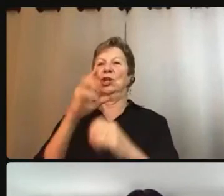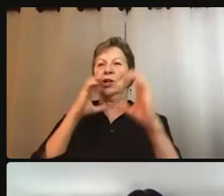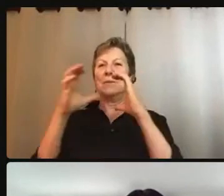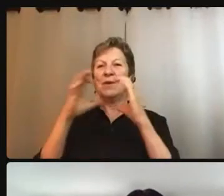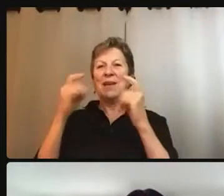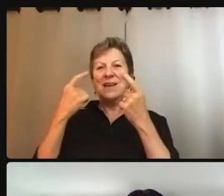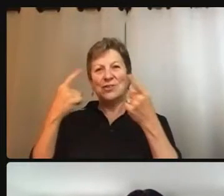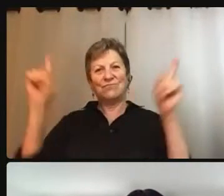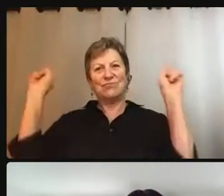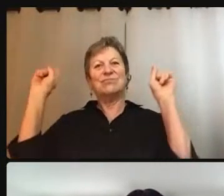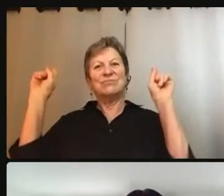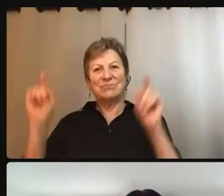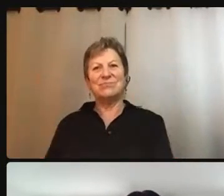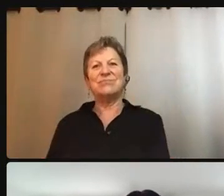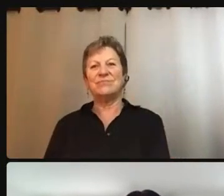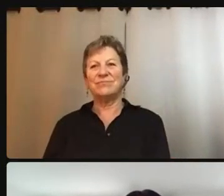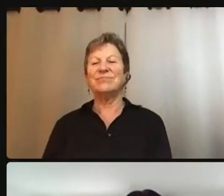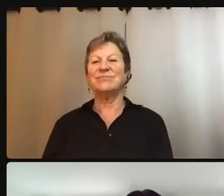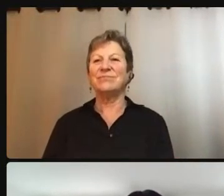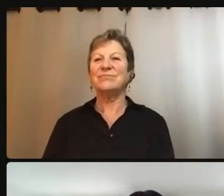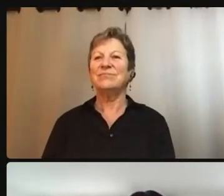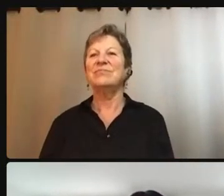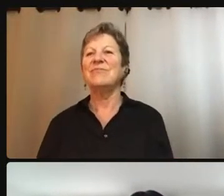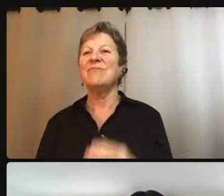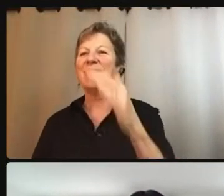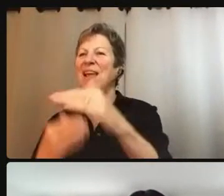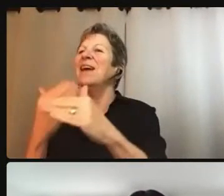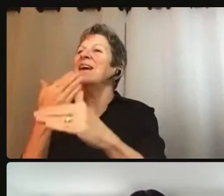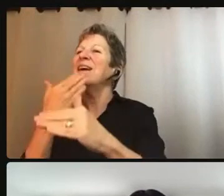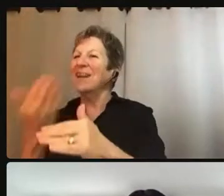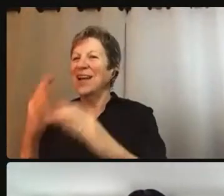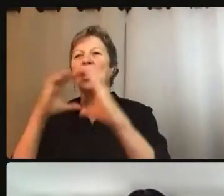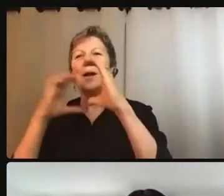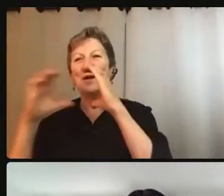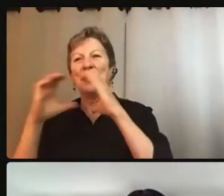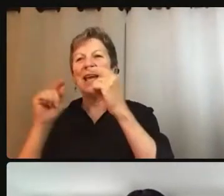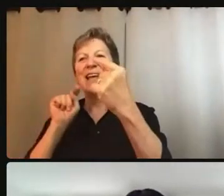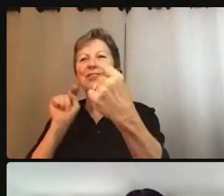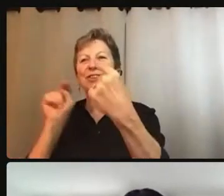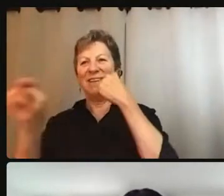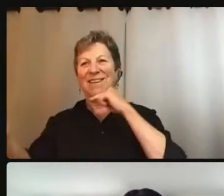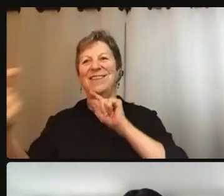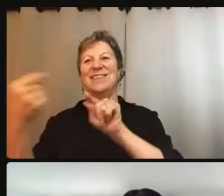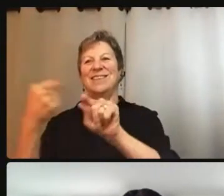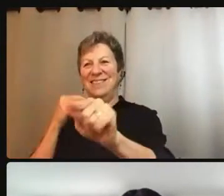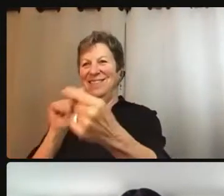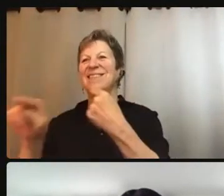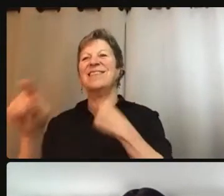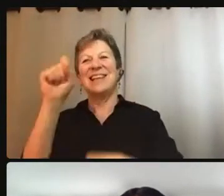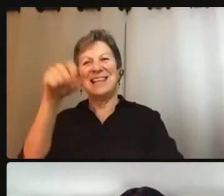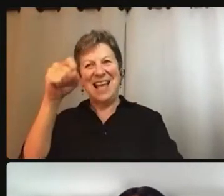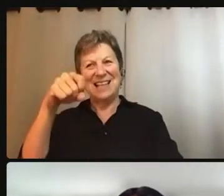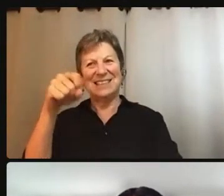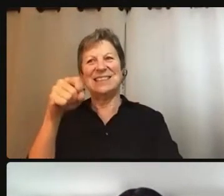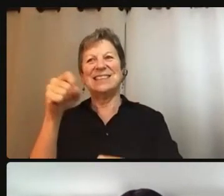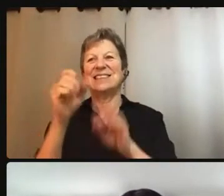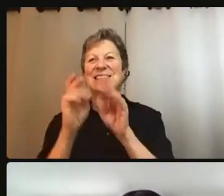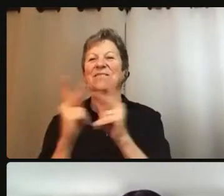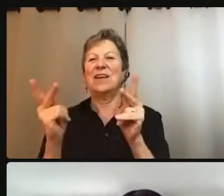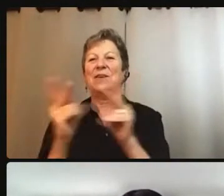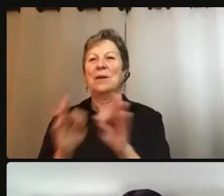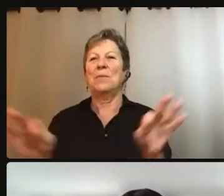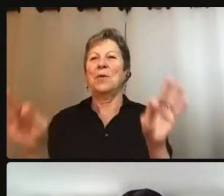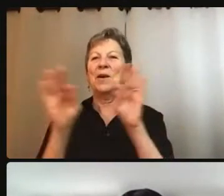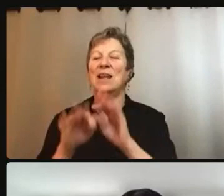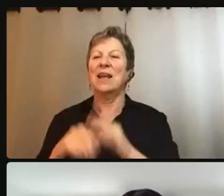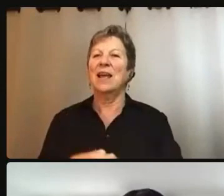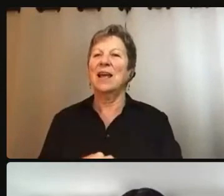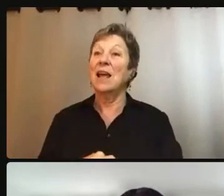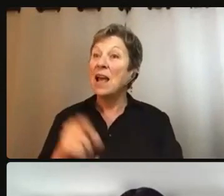IT AND KNOW THAT IT'S THEIR